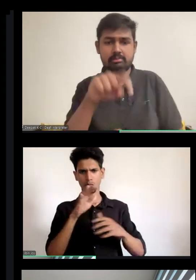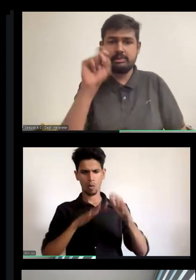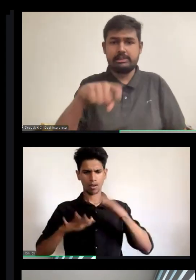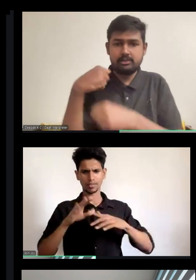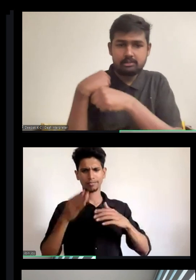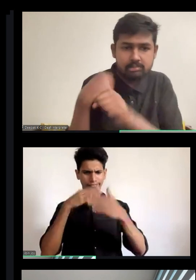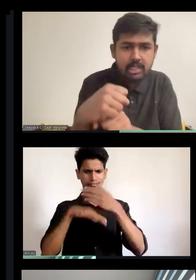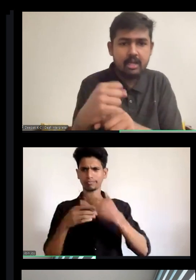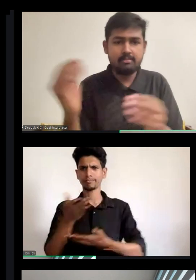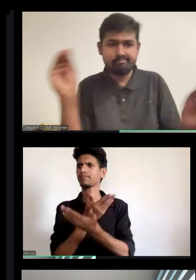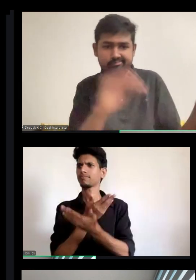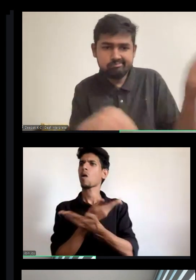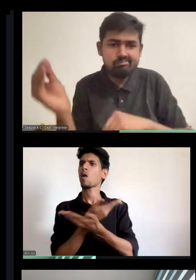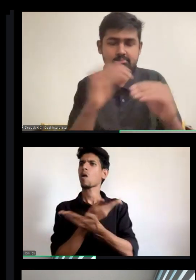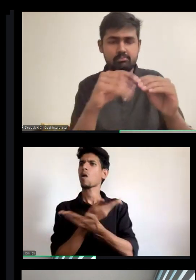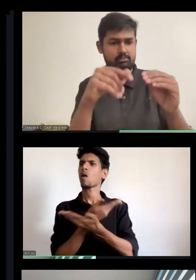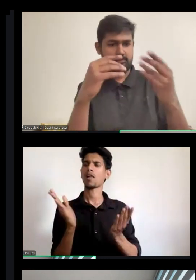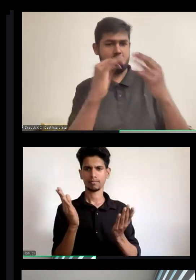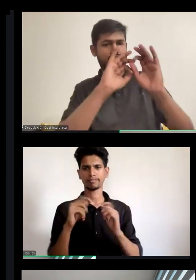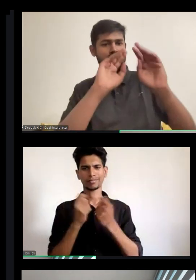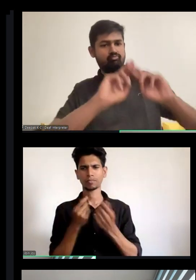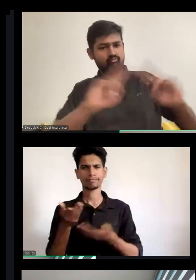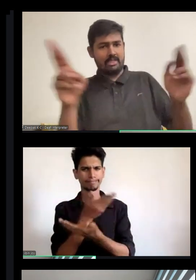across broader ecosystem of partners and vendors.